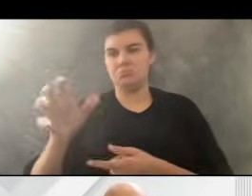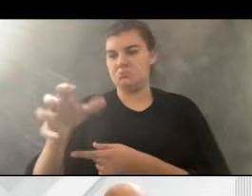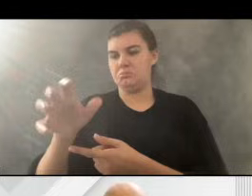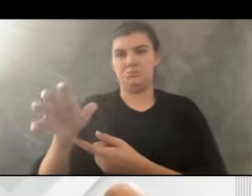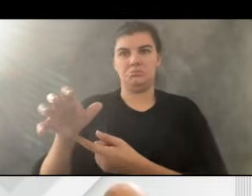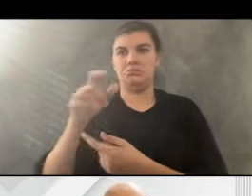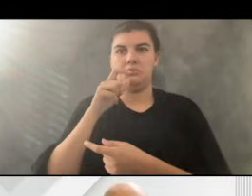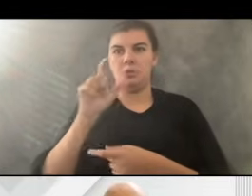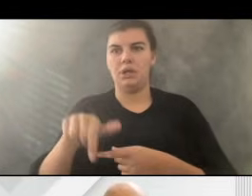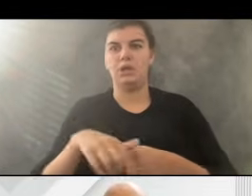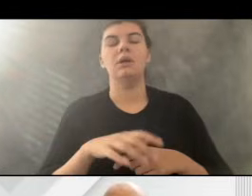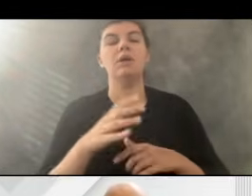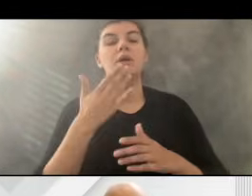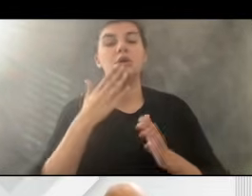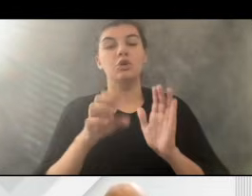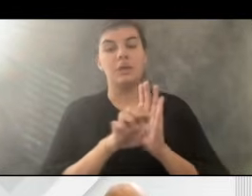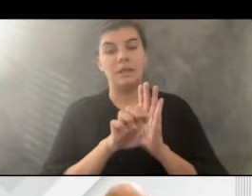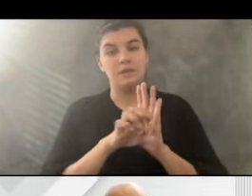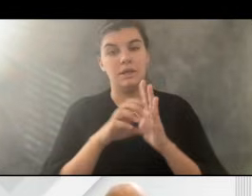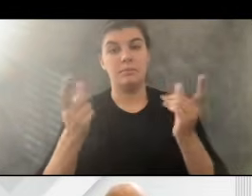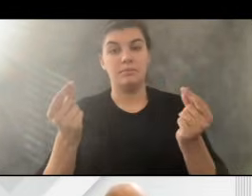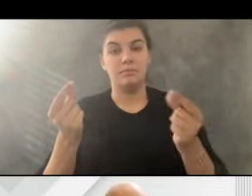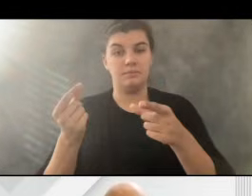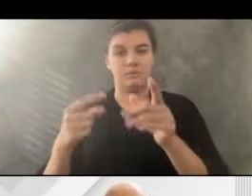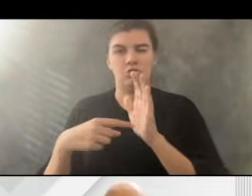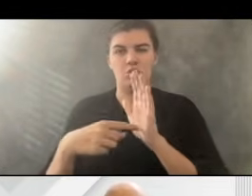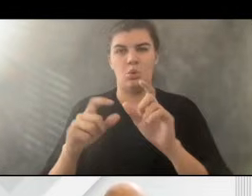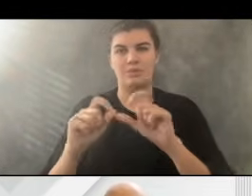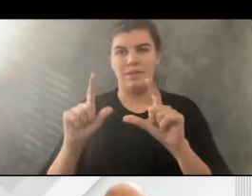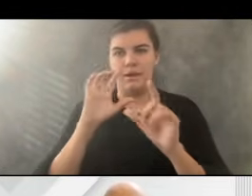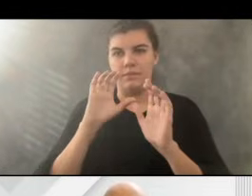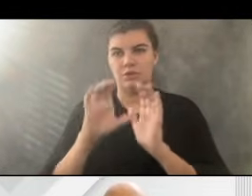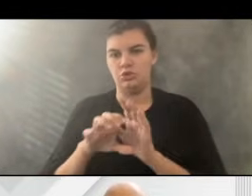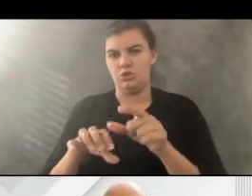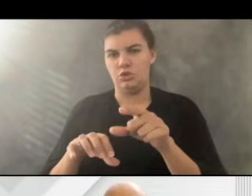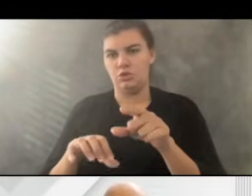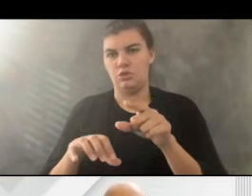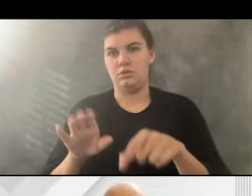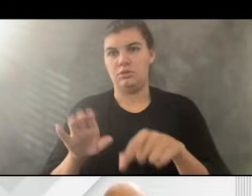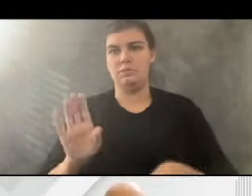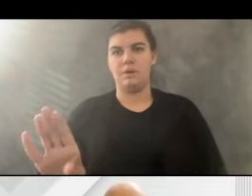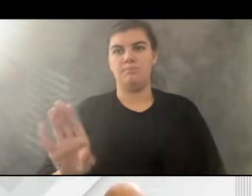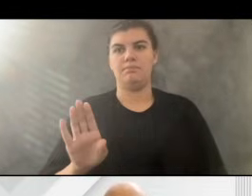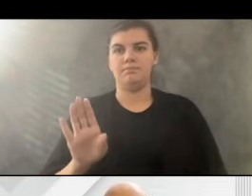And a good example of this that is shown in this slide, is the old push buttons that had